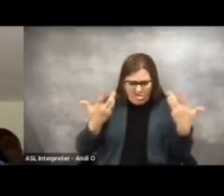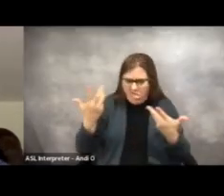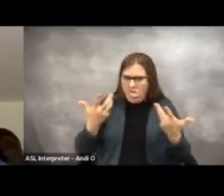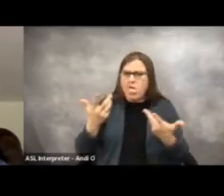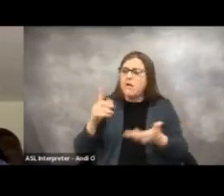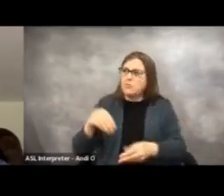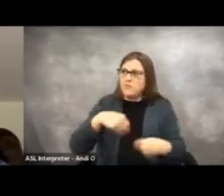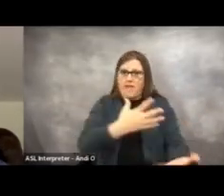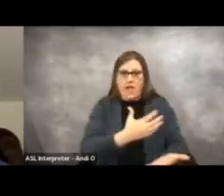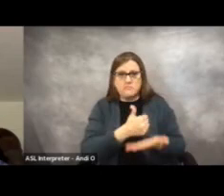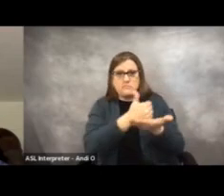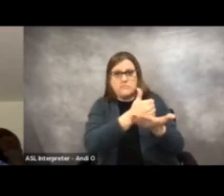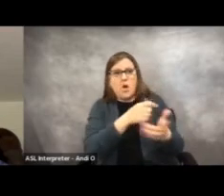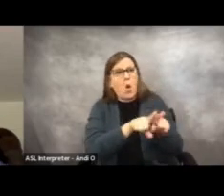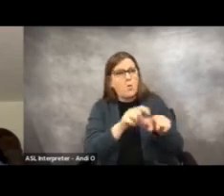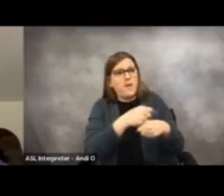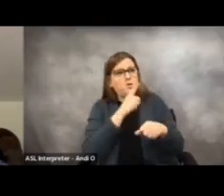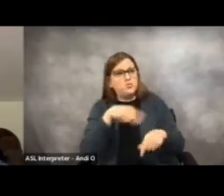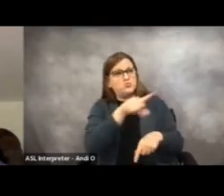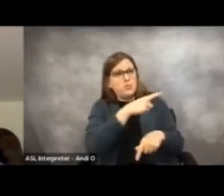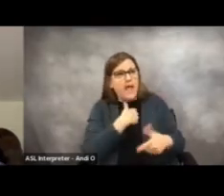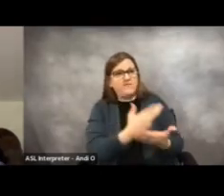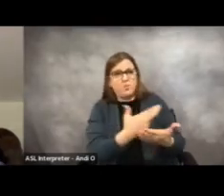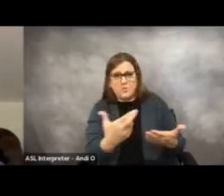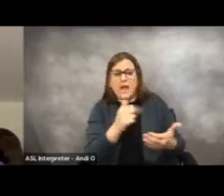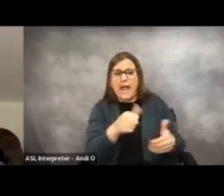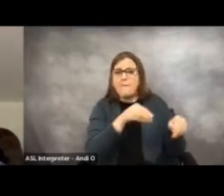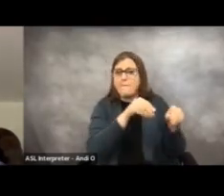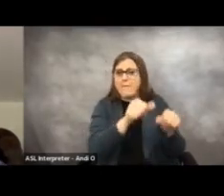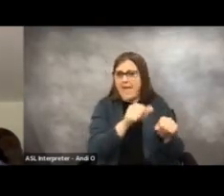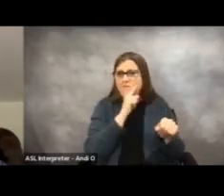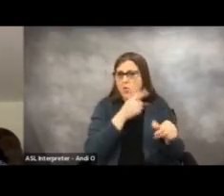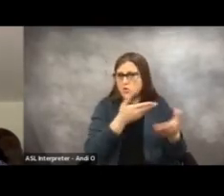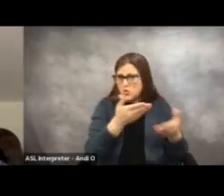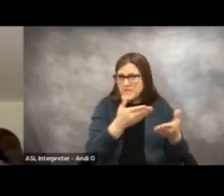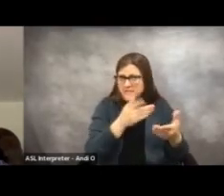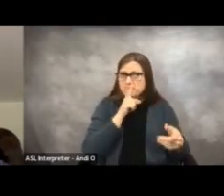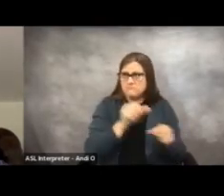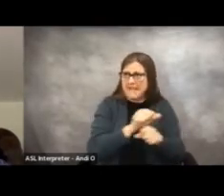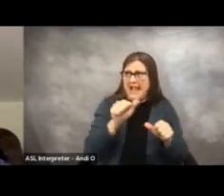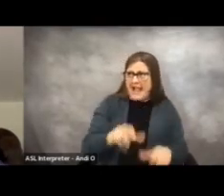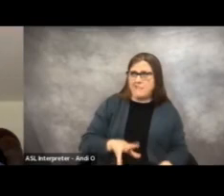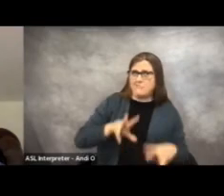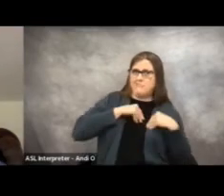sure they have the resource systems to pay for their services so they can actually get them. And this approach has